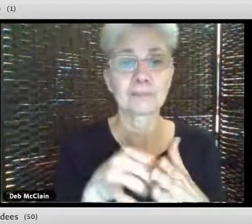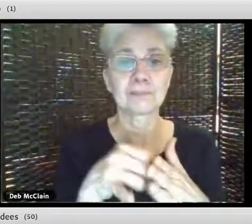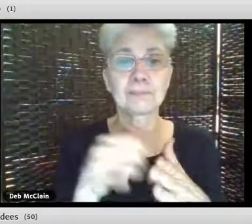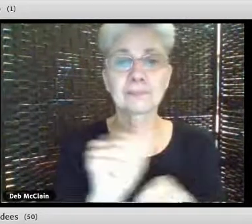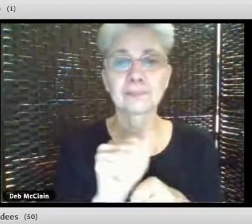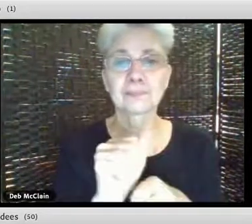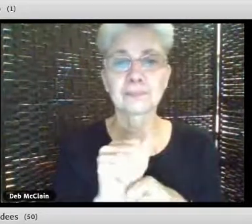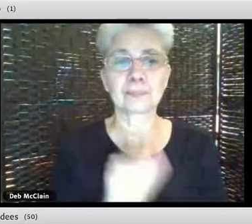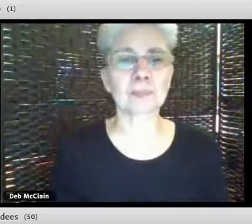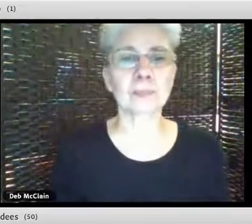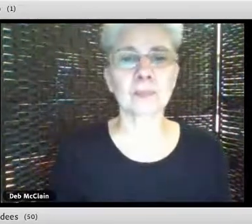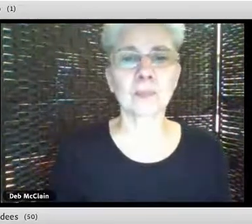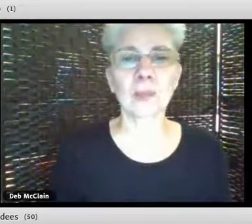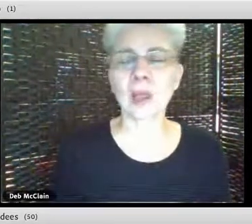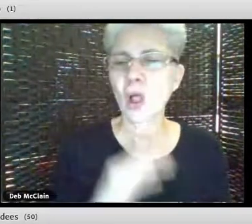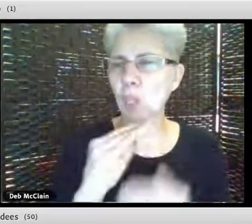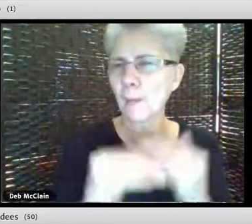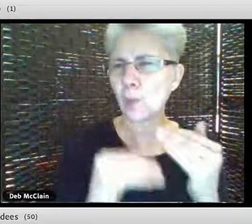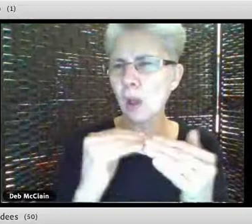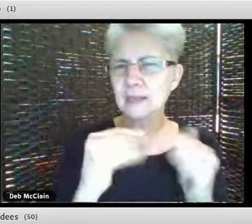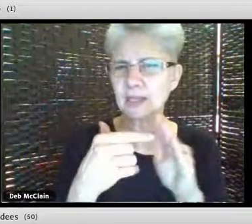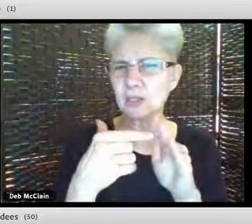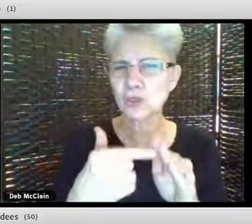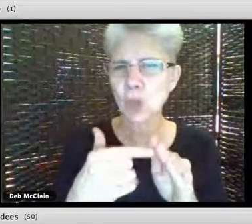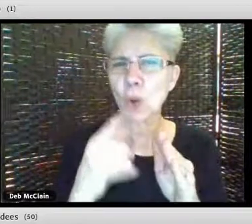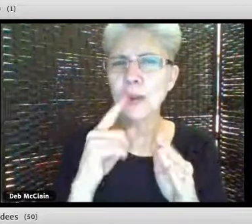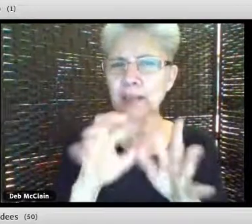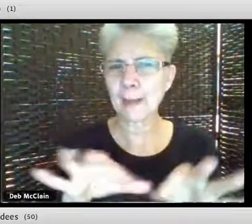you could completely back up your computer.